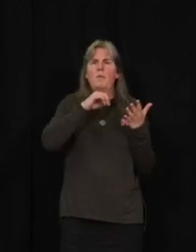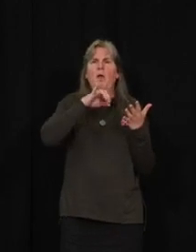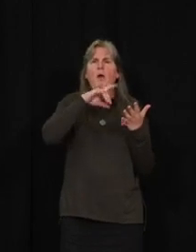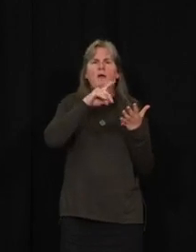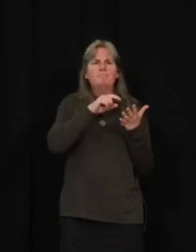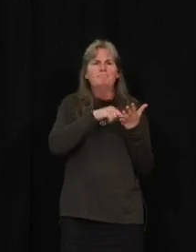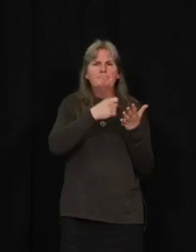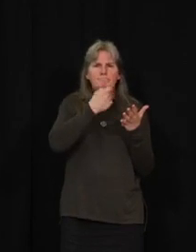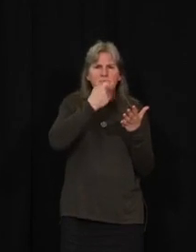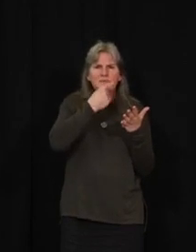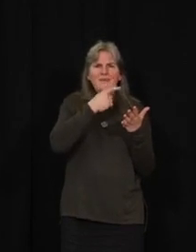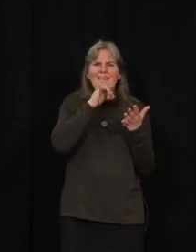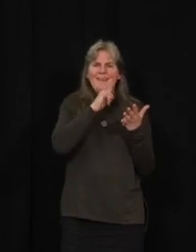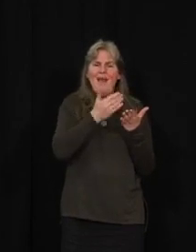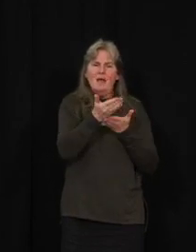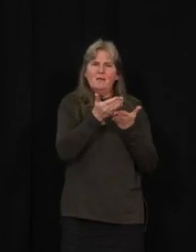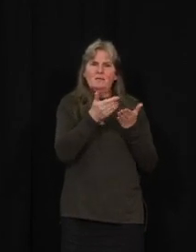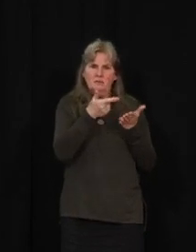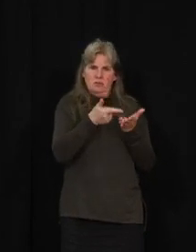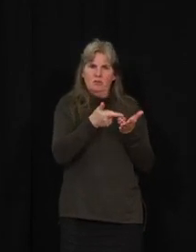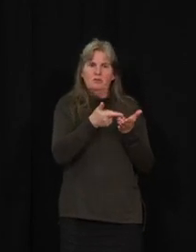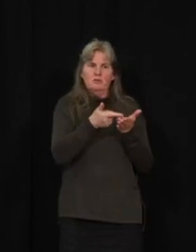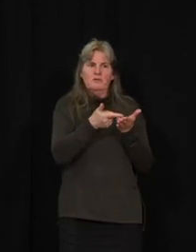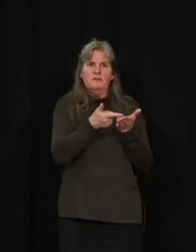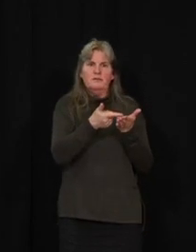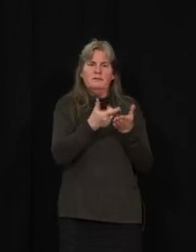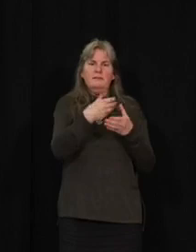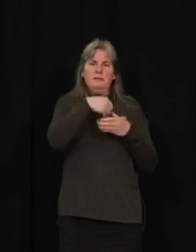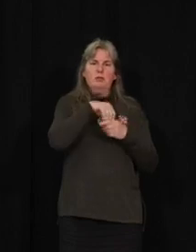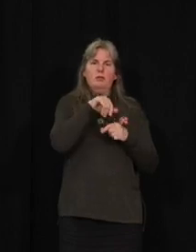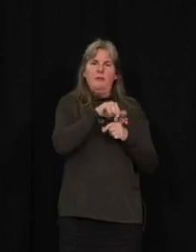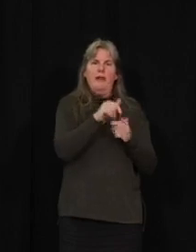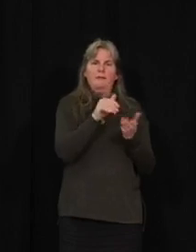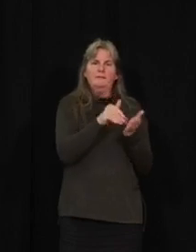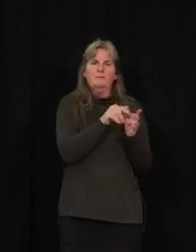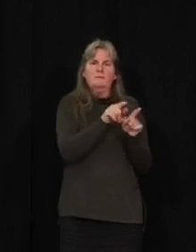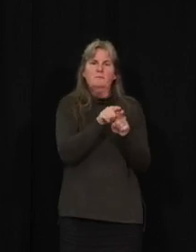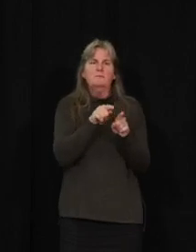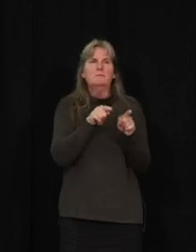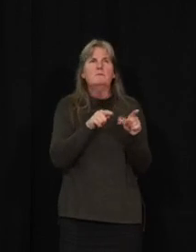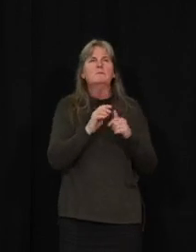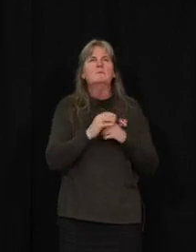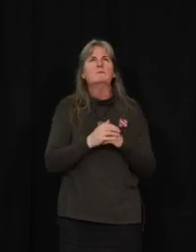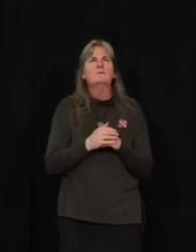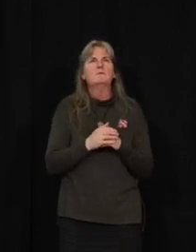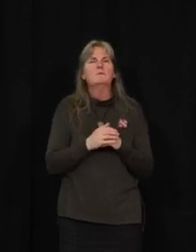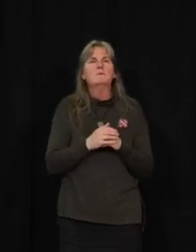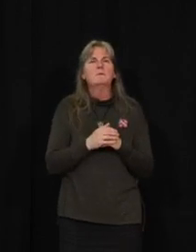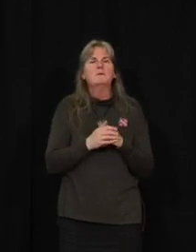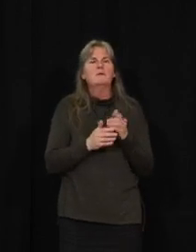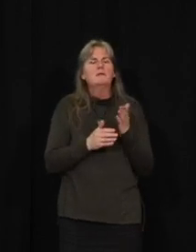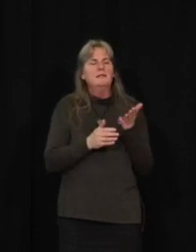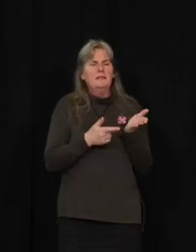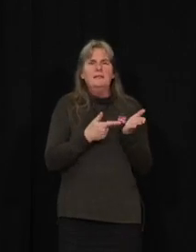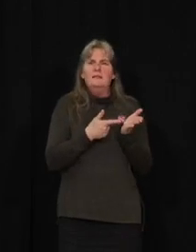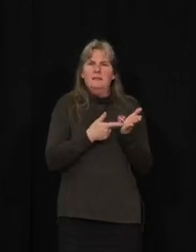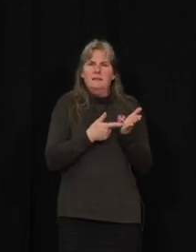referred care clinic and often, that mix of medical problems and